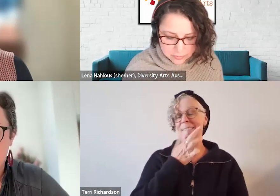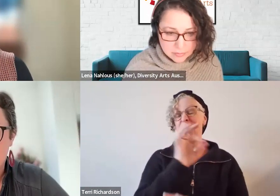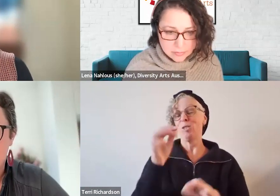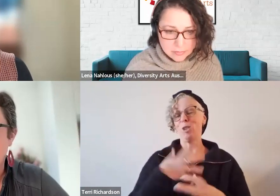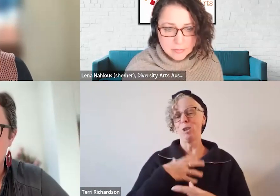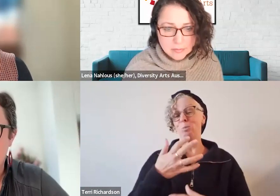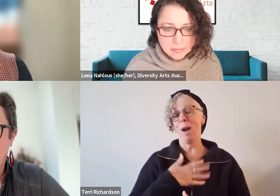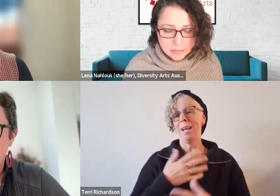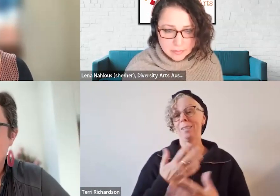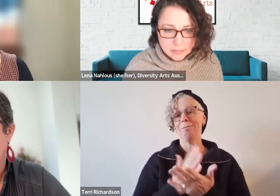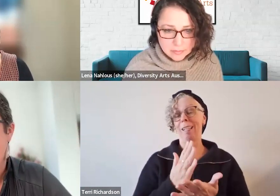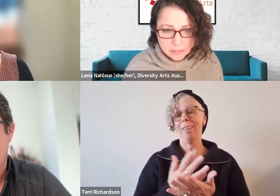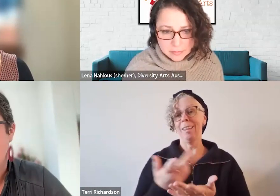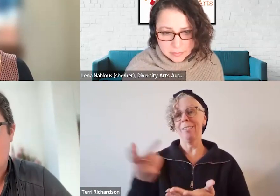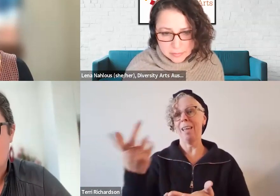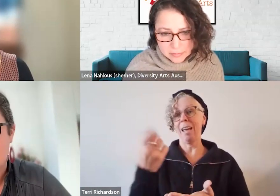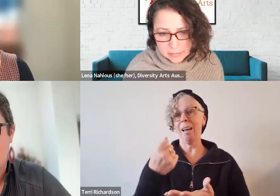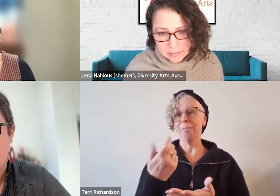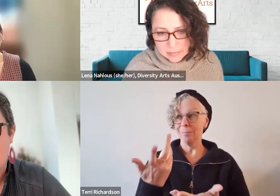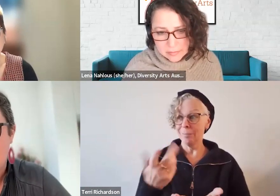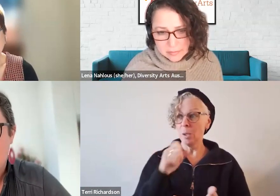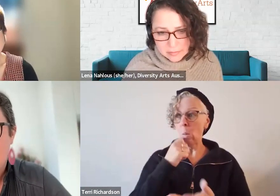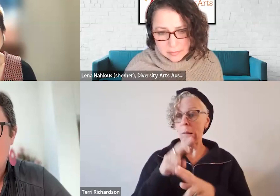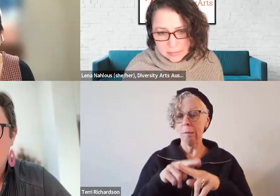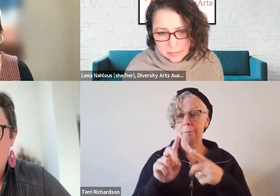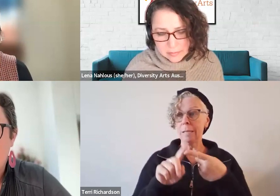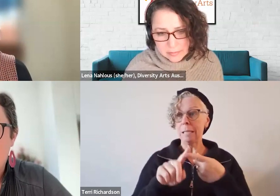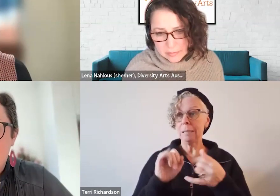in receiving quite significant fees for being a board member.